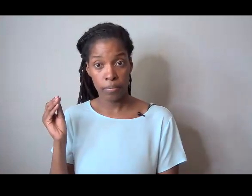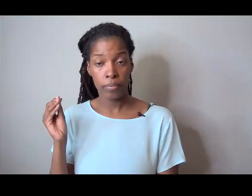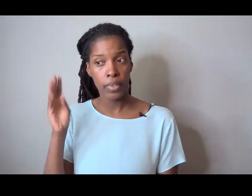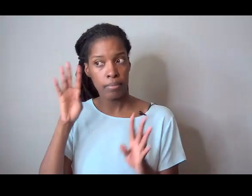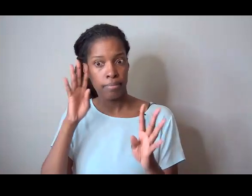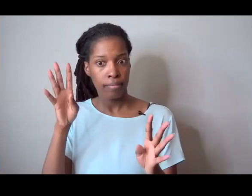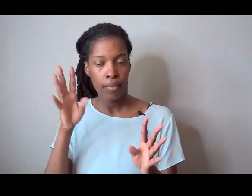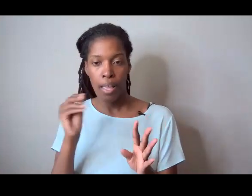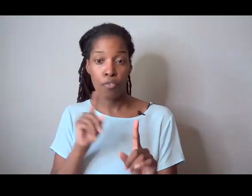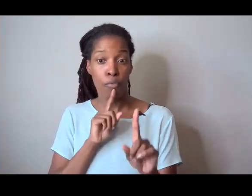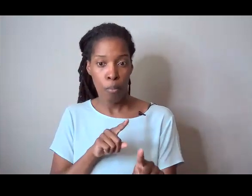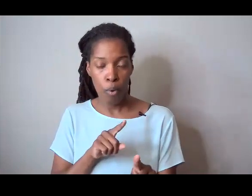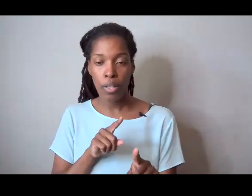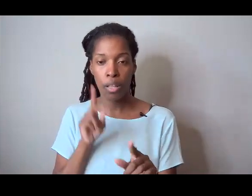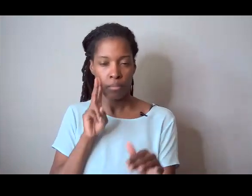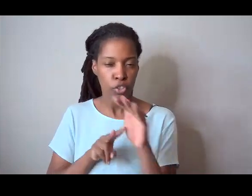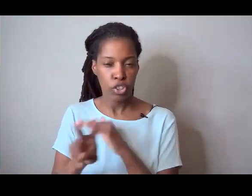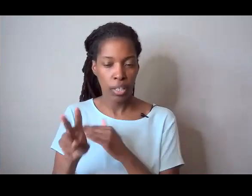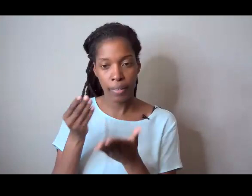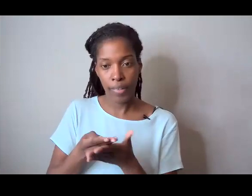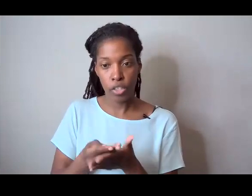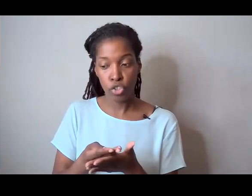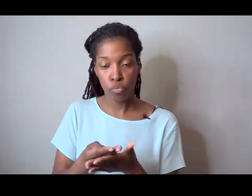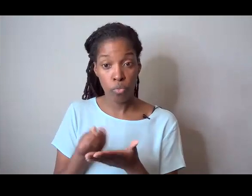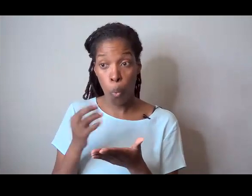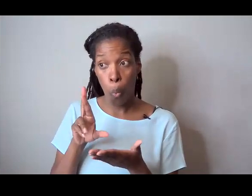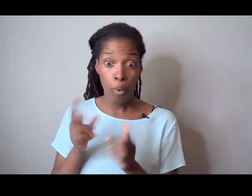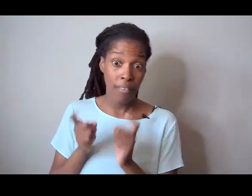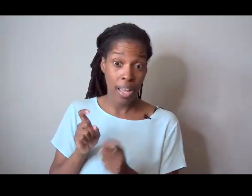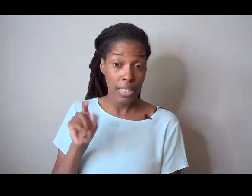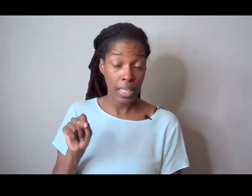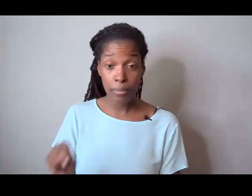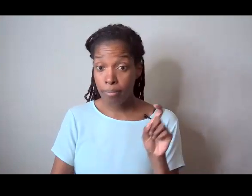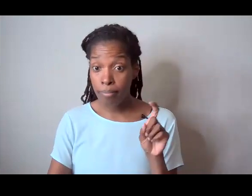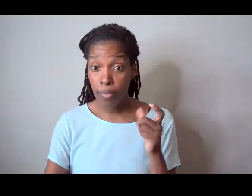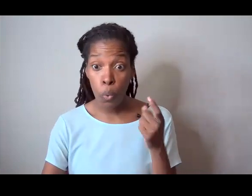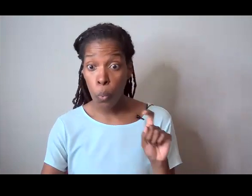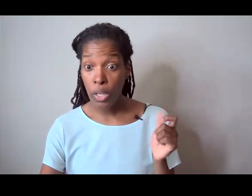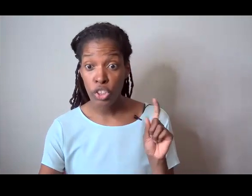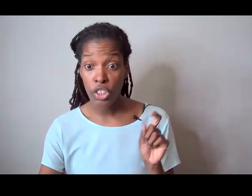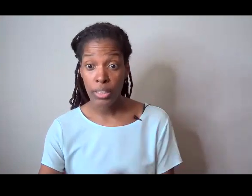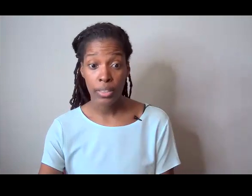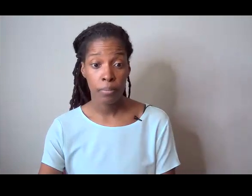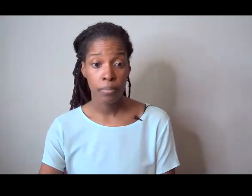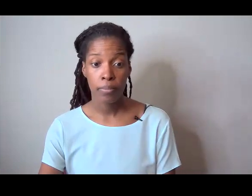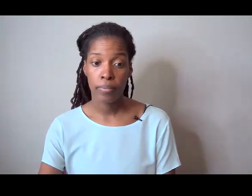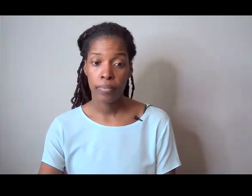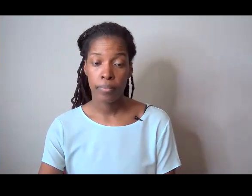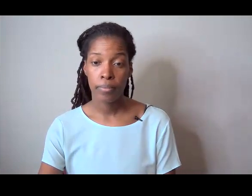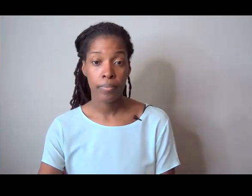Anything about reporting projected financials or revising them? Molly, this is Ciara speaking.